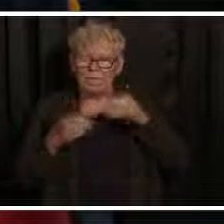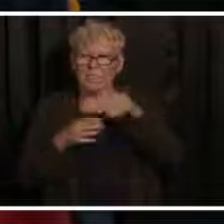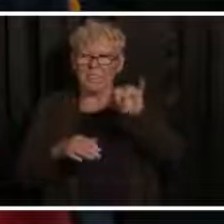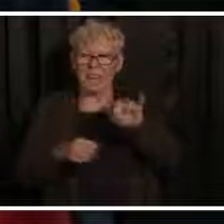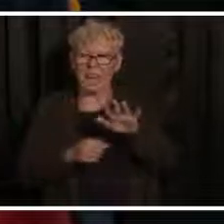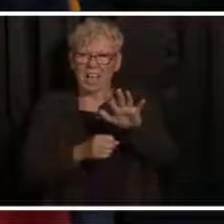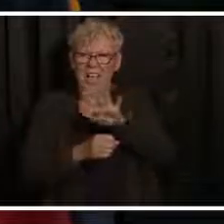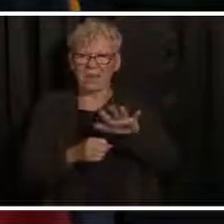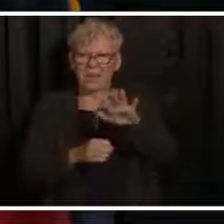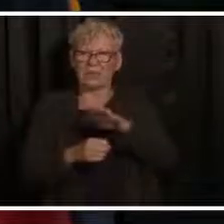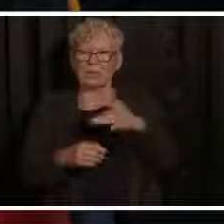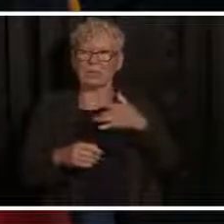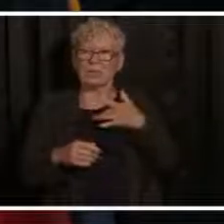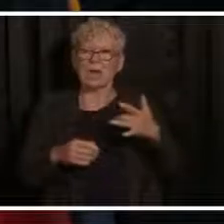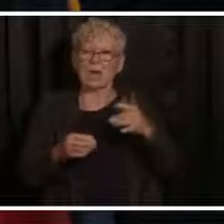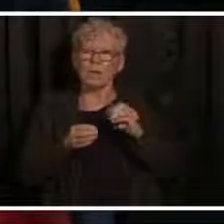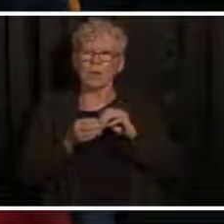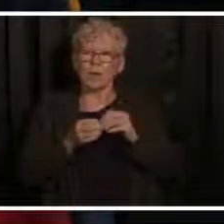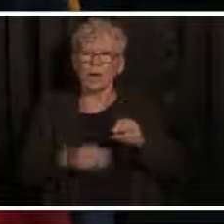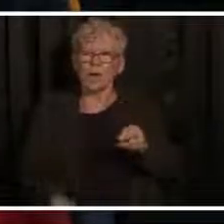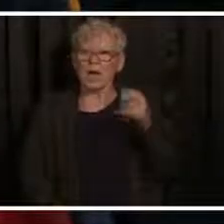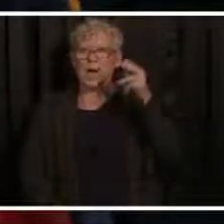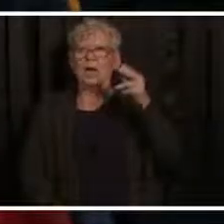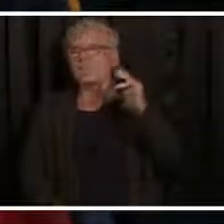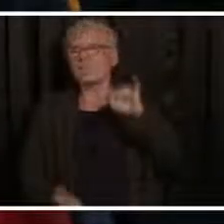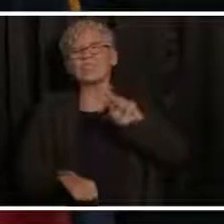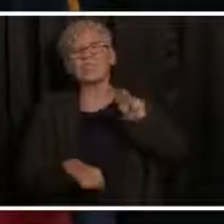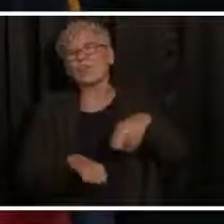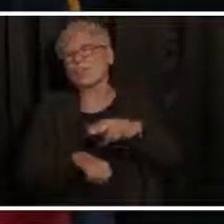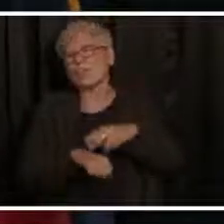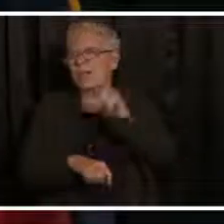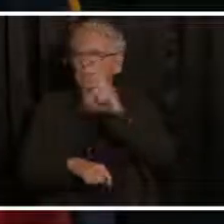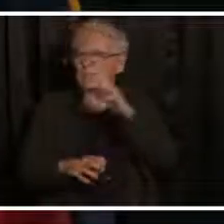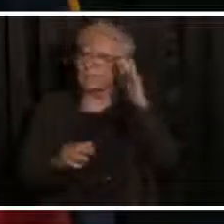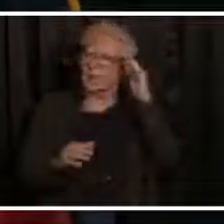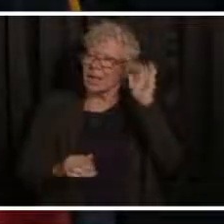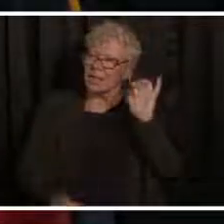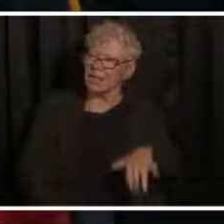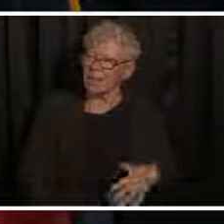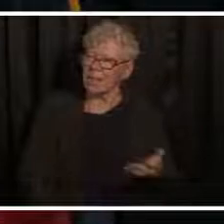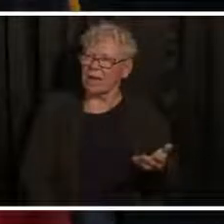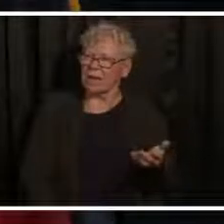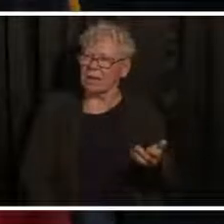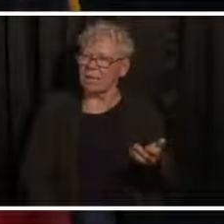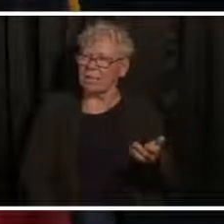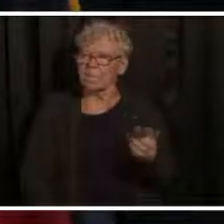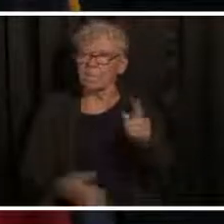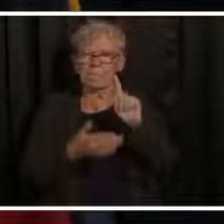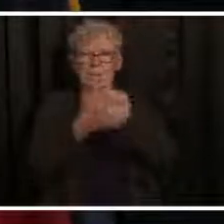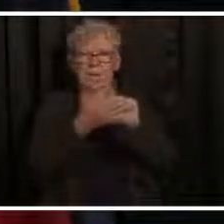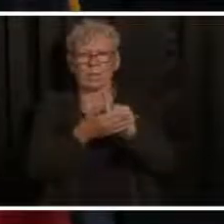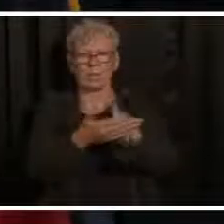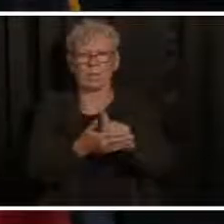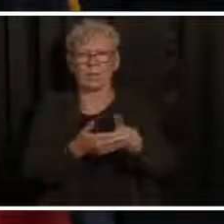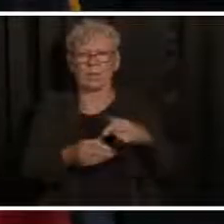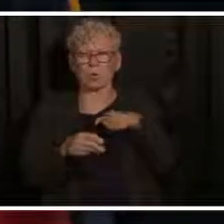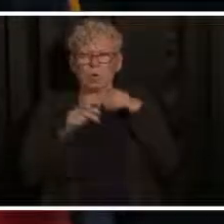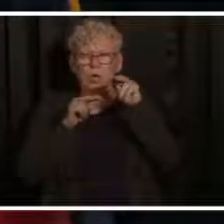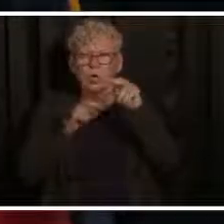I mean it. Follow it follows where you'd expect it to be um and we're happy to again, we put up the county map every week but it's not. No, absolutely. They are